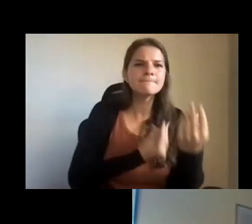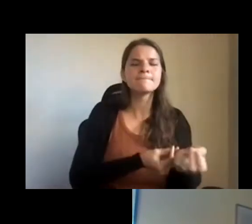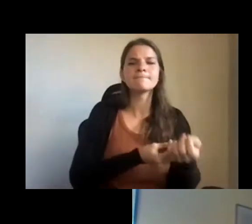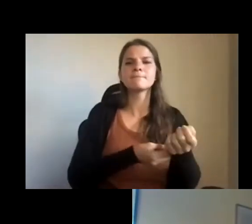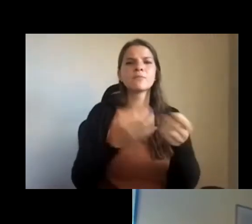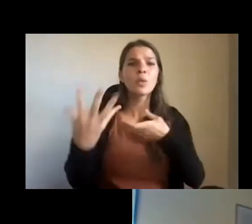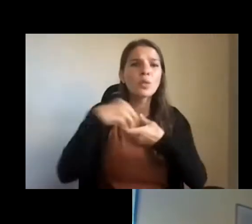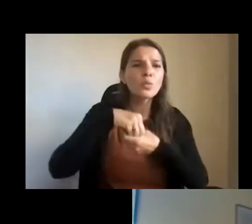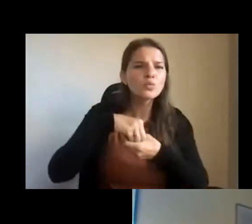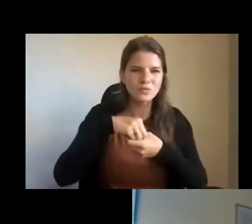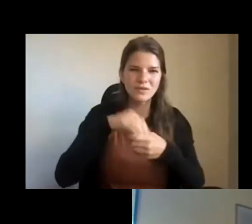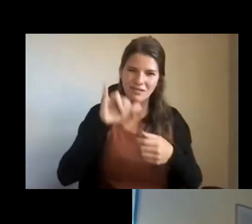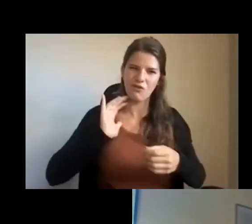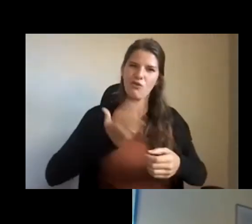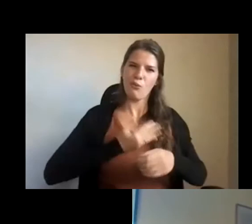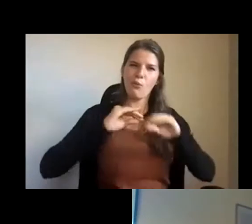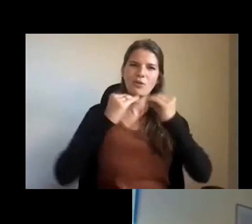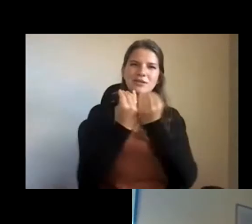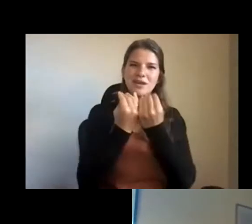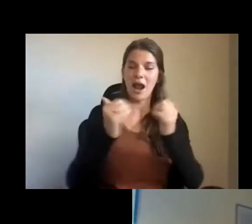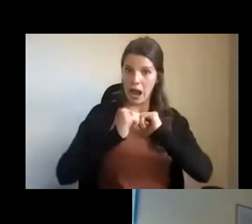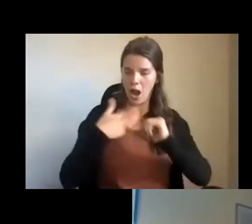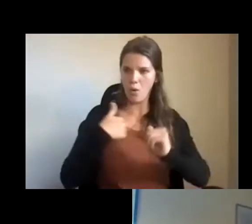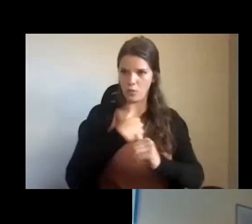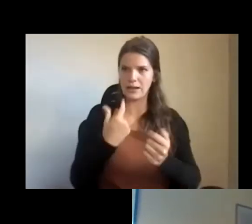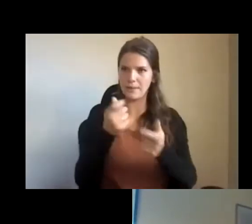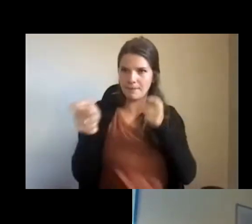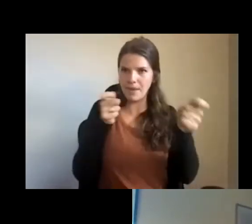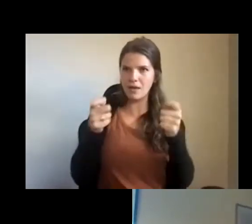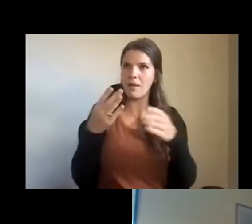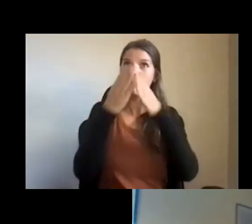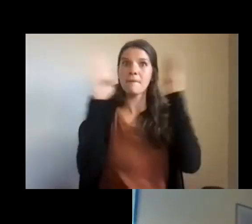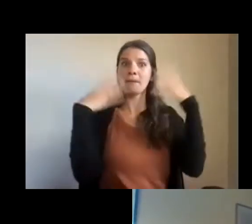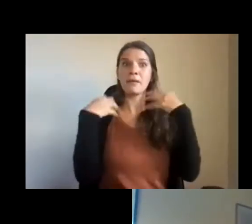Thinking about how do we manage a public health concern that has touched all of us in many ways.